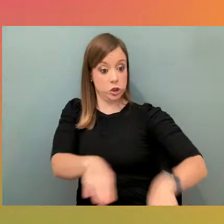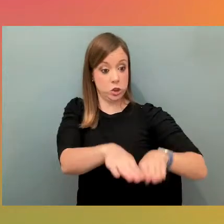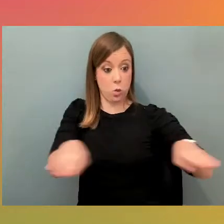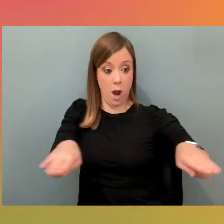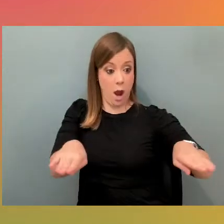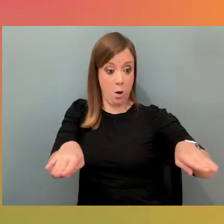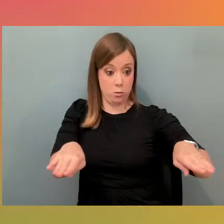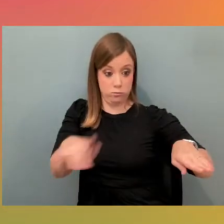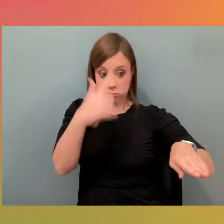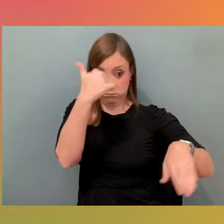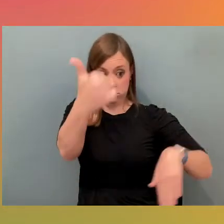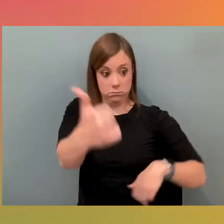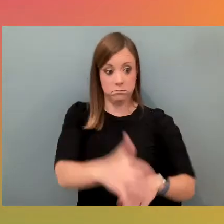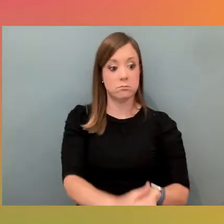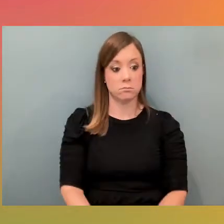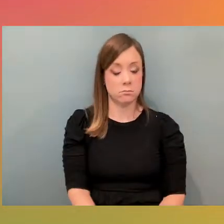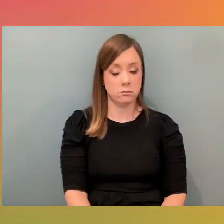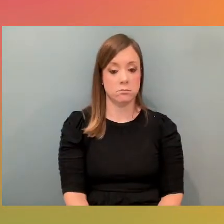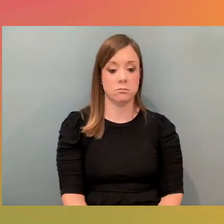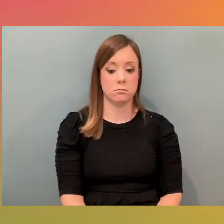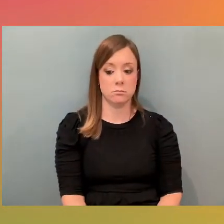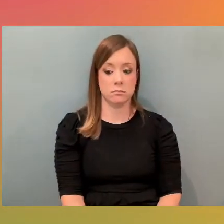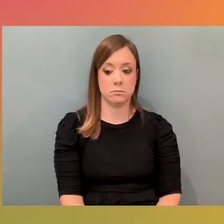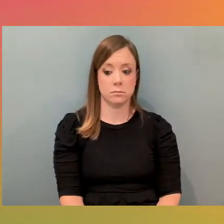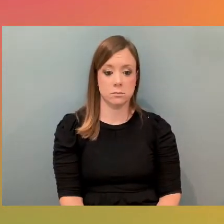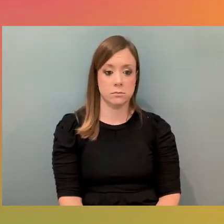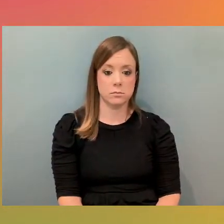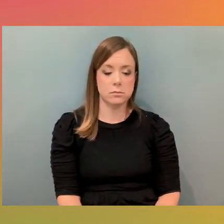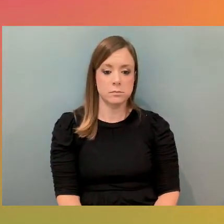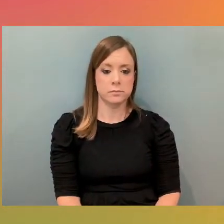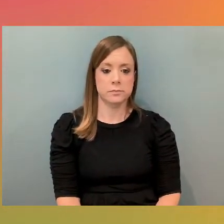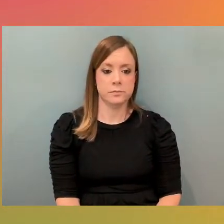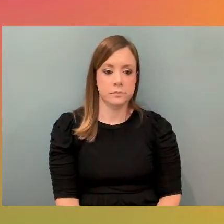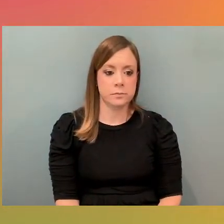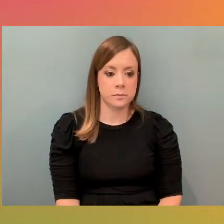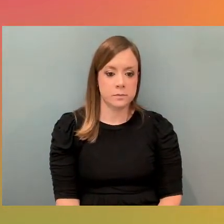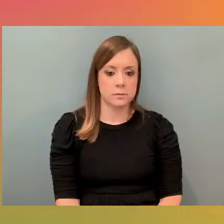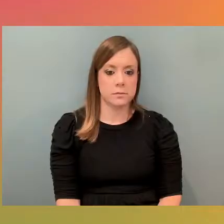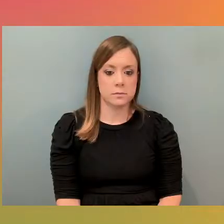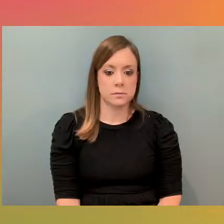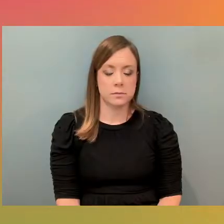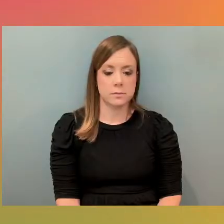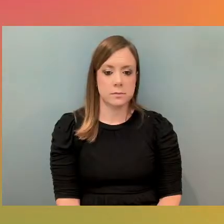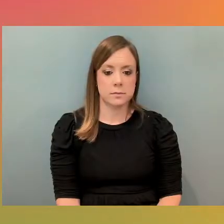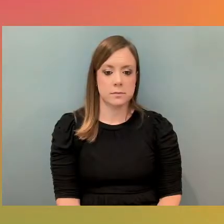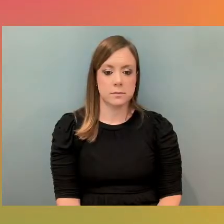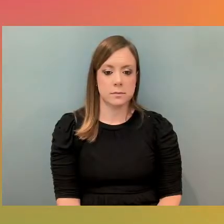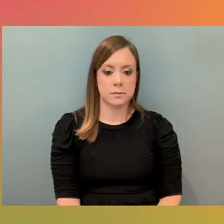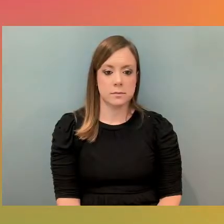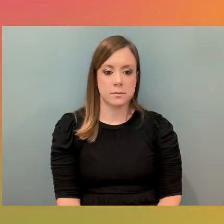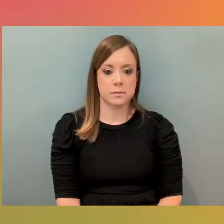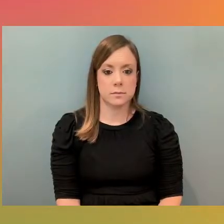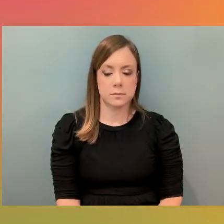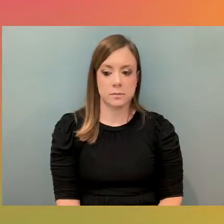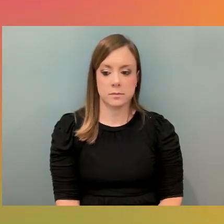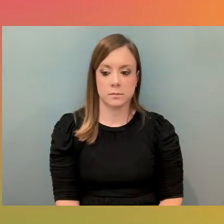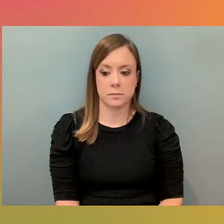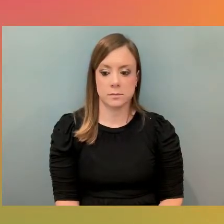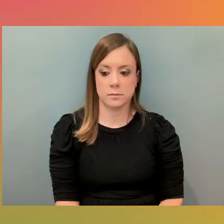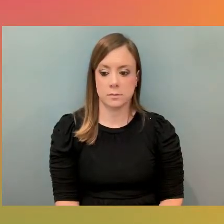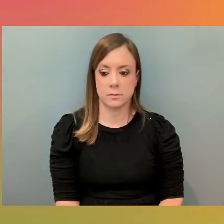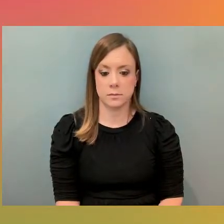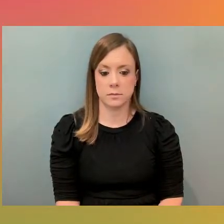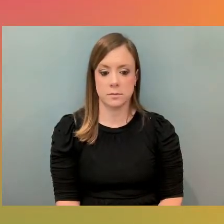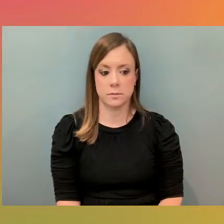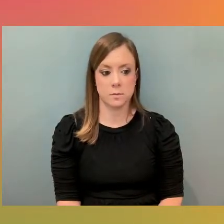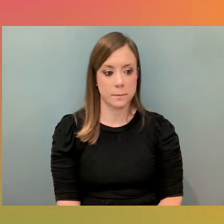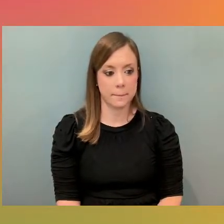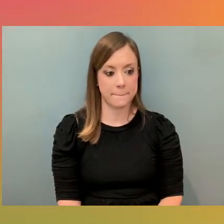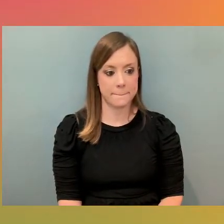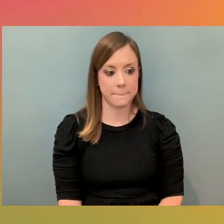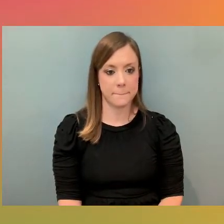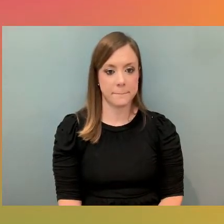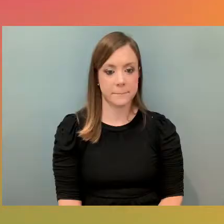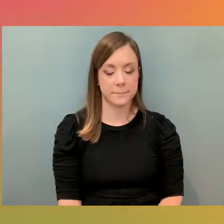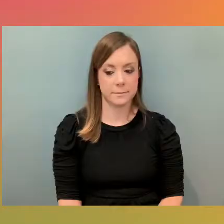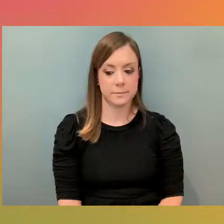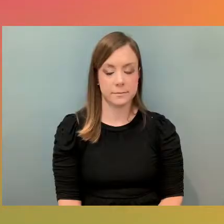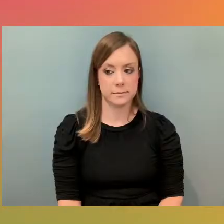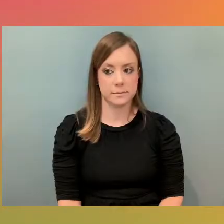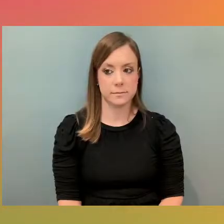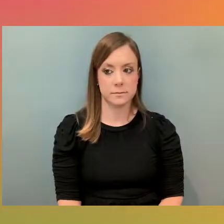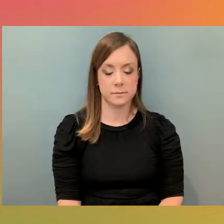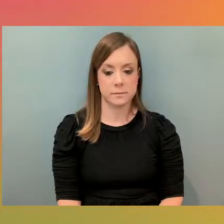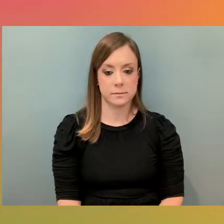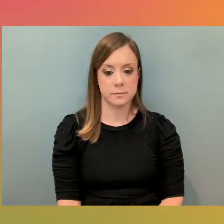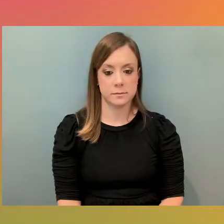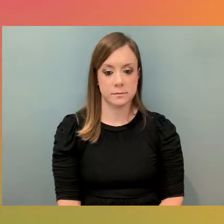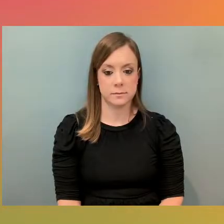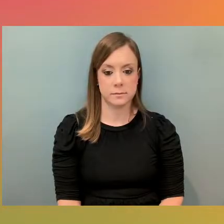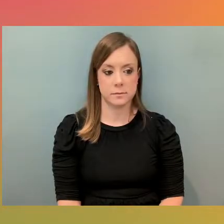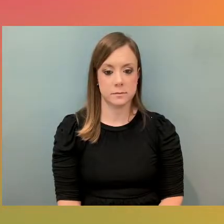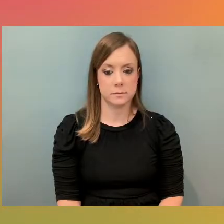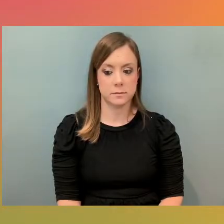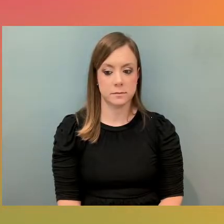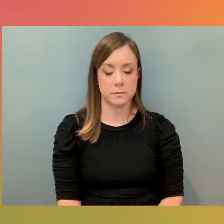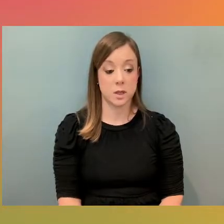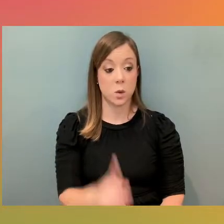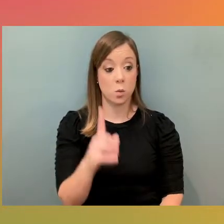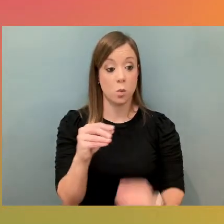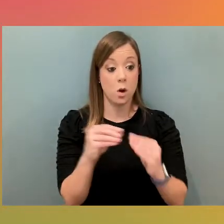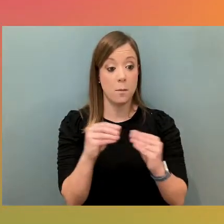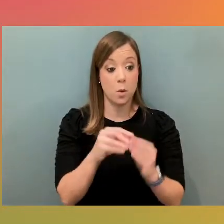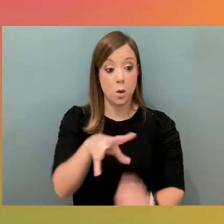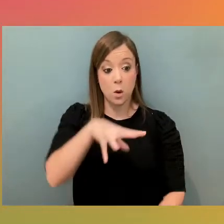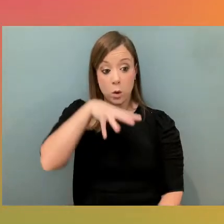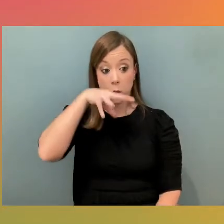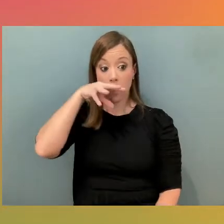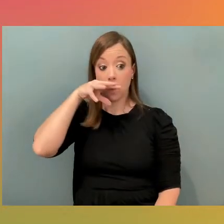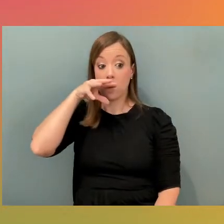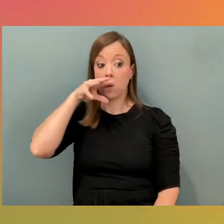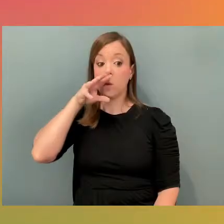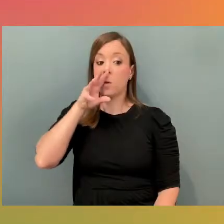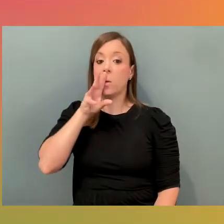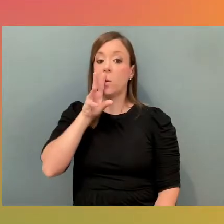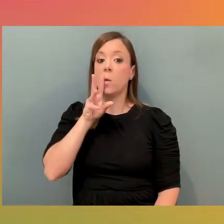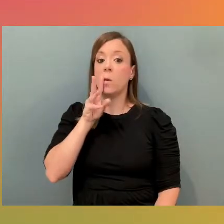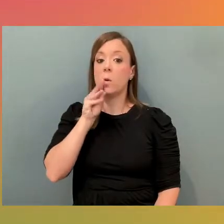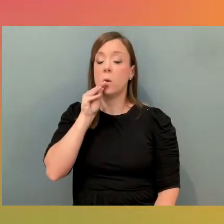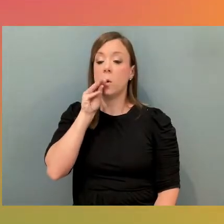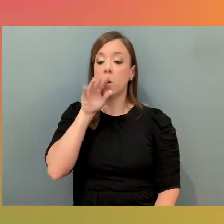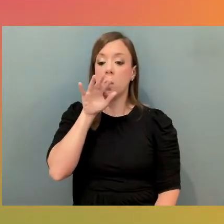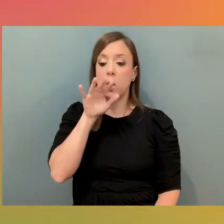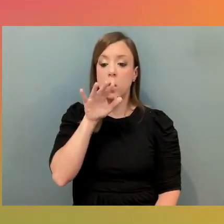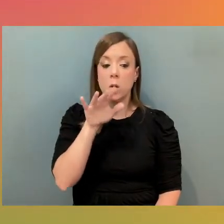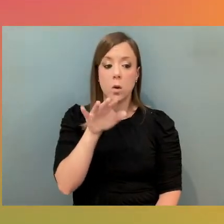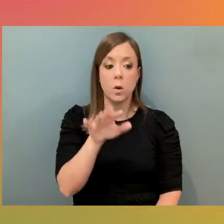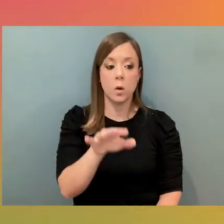OR ADD ON ANYWAY THAT FEELS